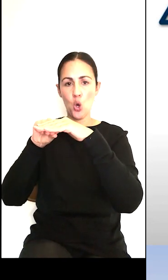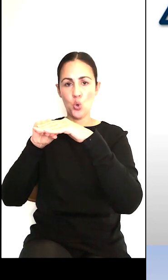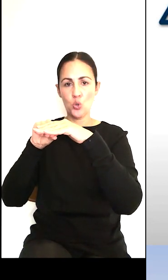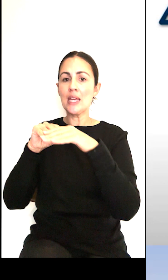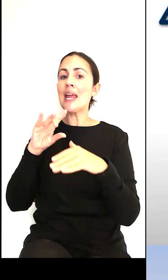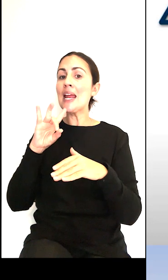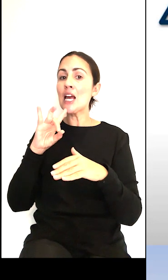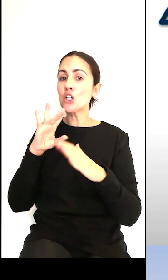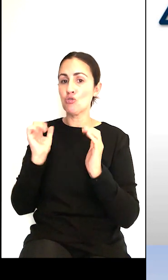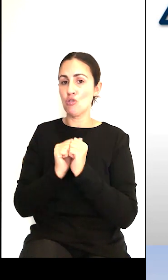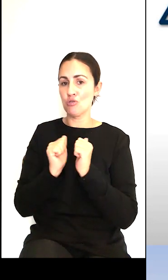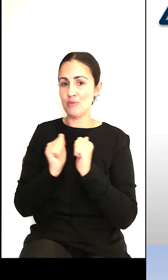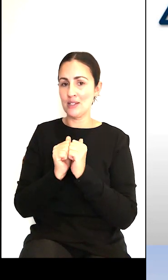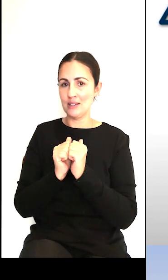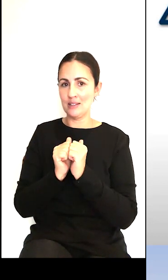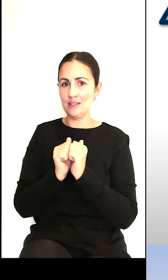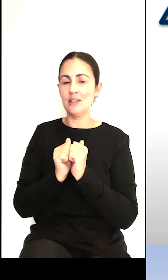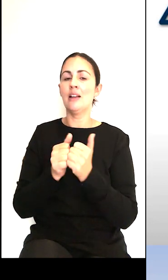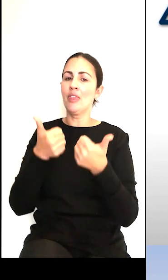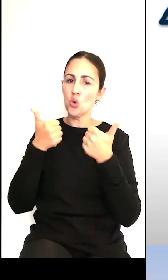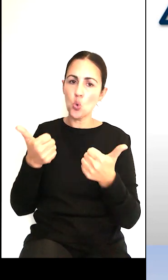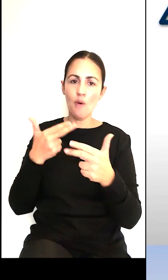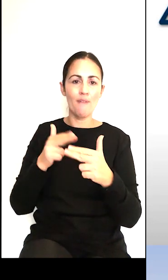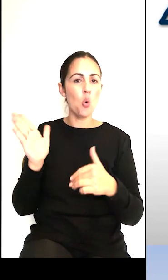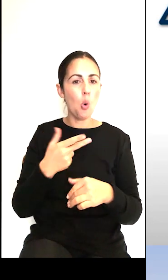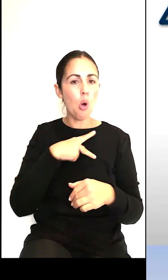which is available to carers and available to healthcare providers when they